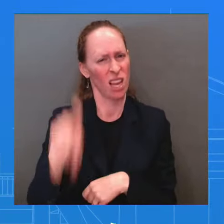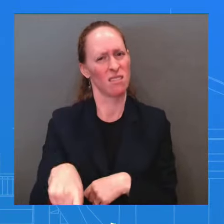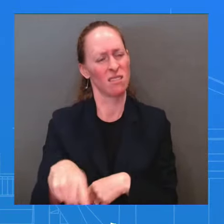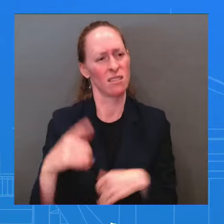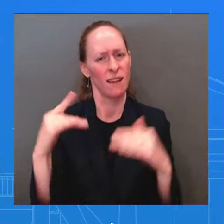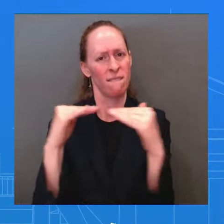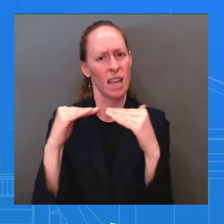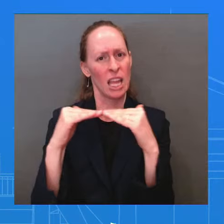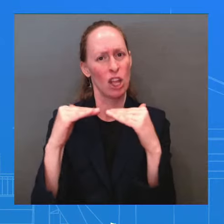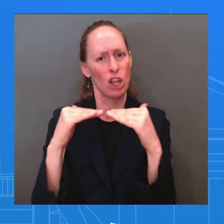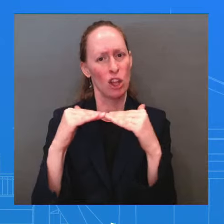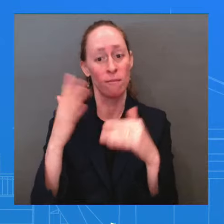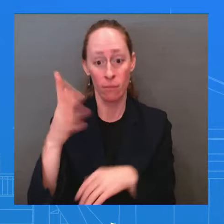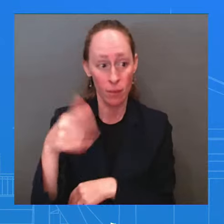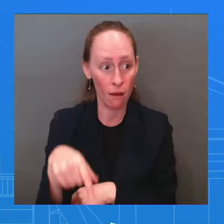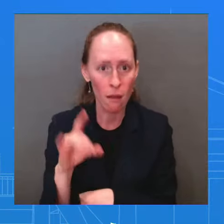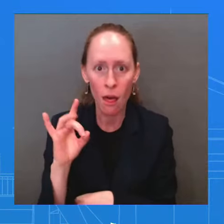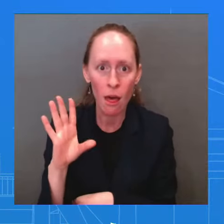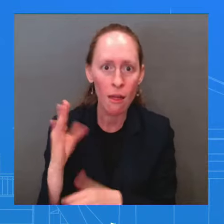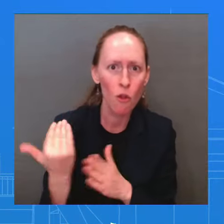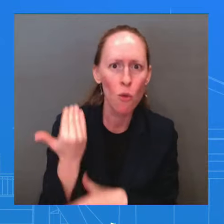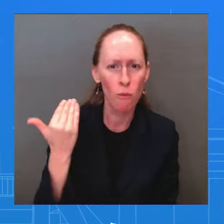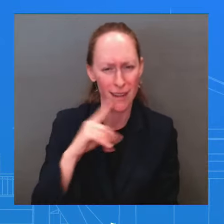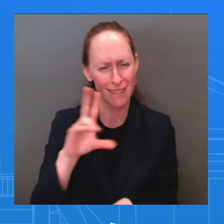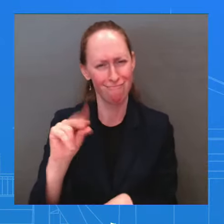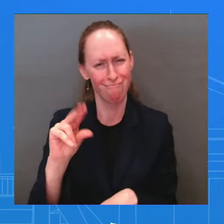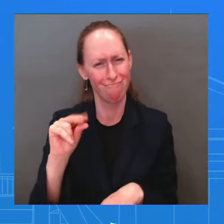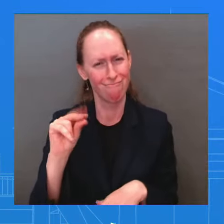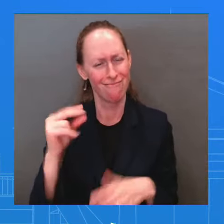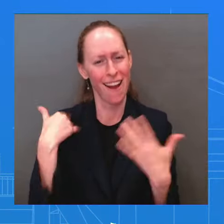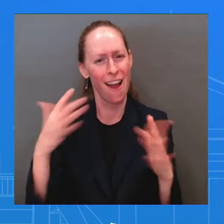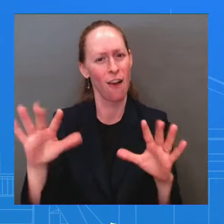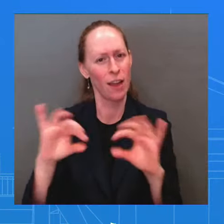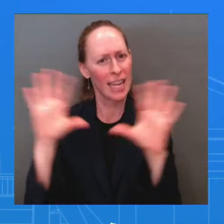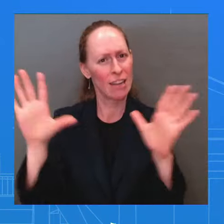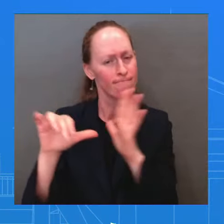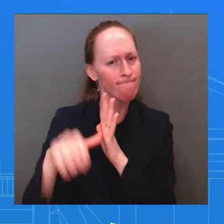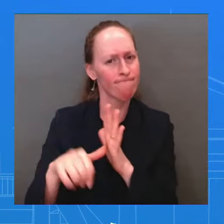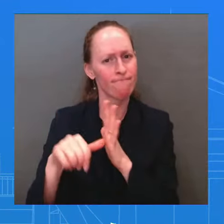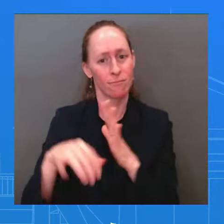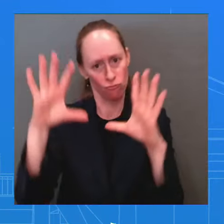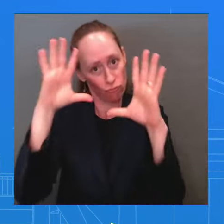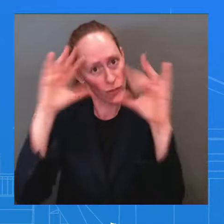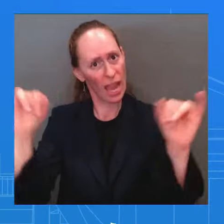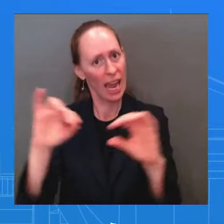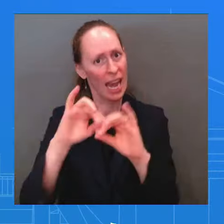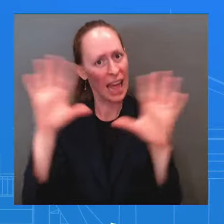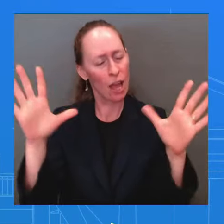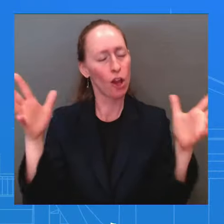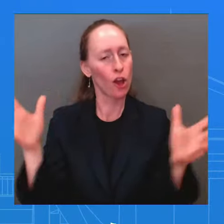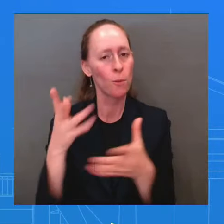Look, what we're going to continue to say is the President is going to urge the parties back to the table to hammer out a win-win agreement.